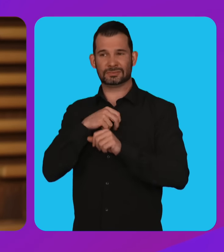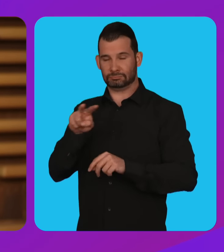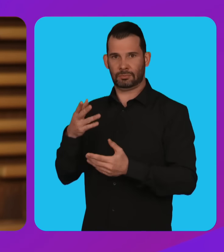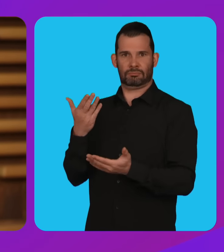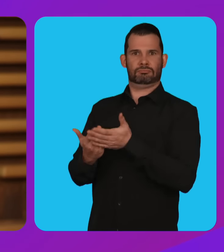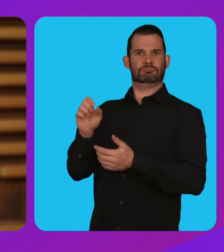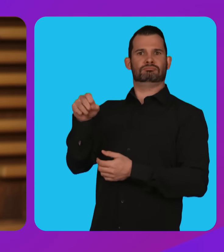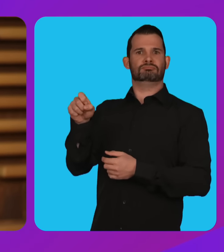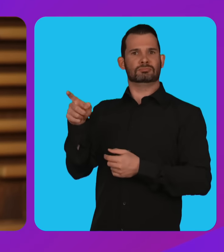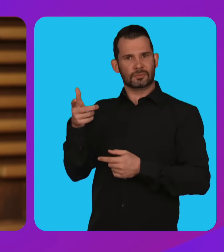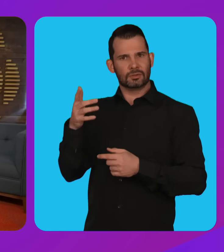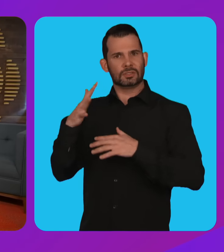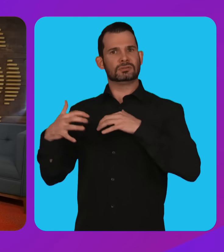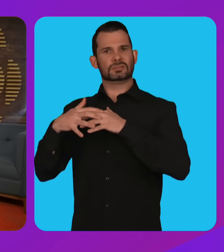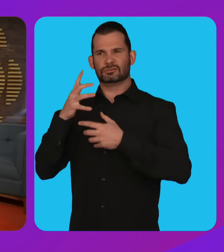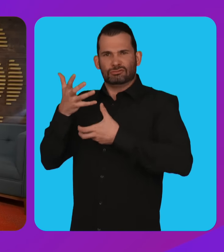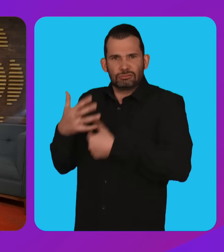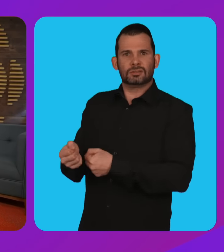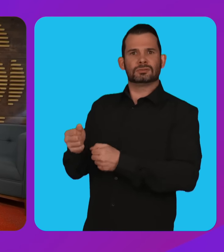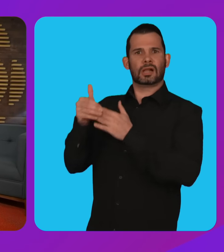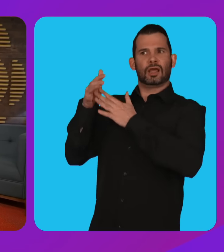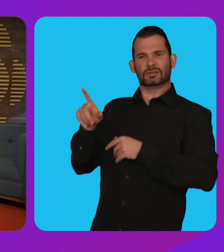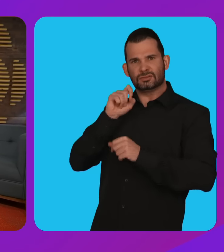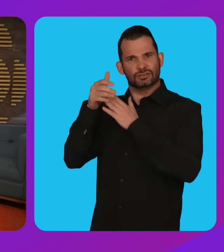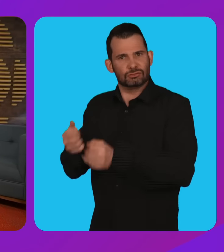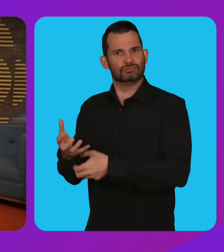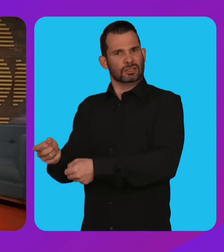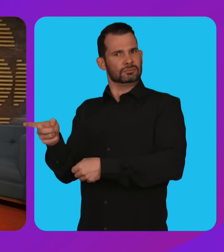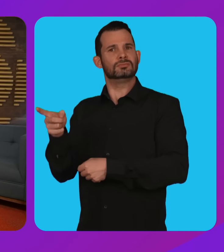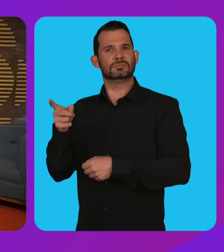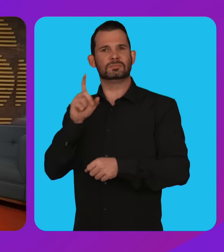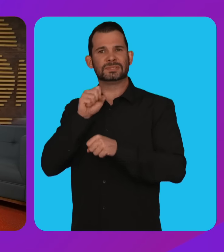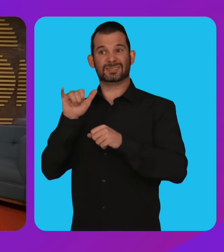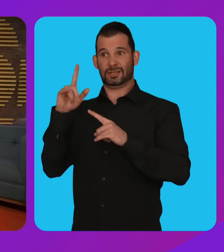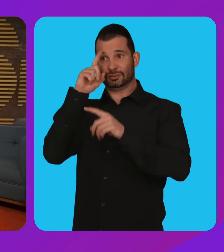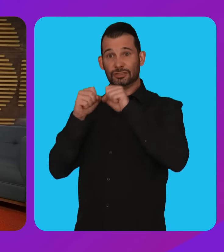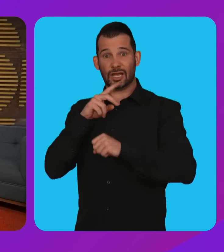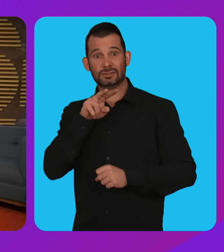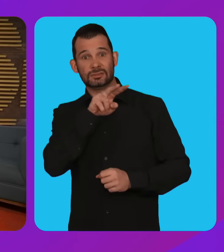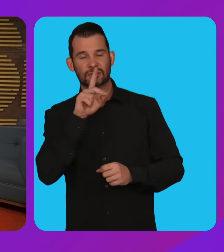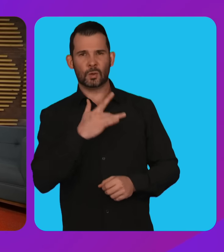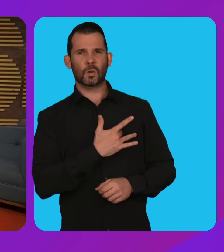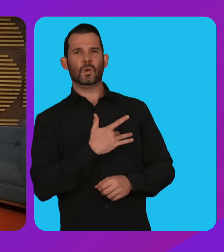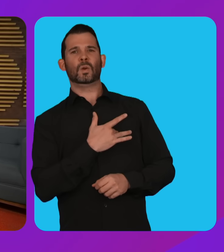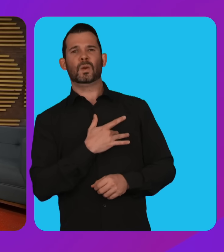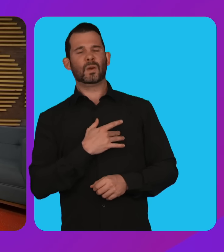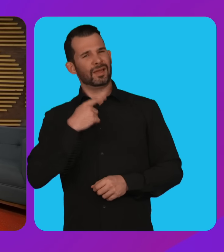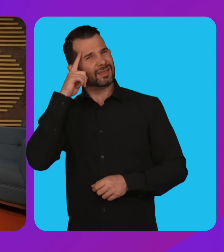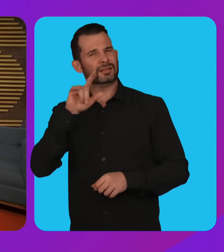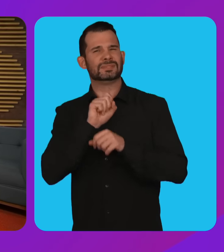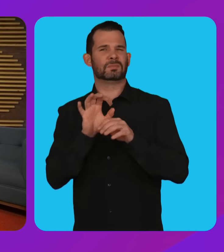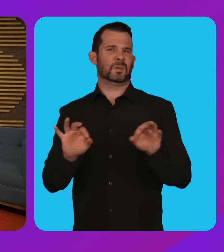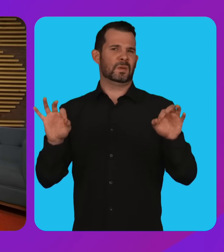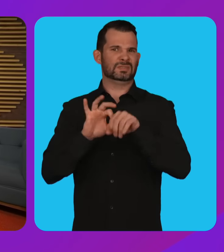leaders had in her and the strategy really touched me. I think this is a very important